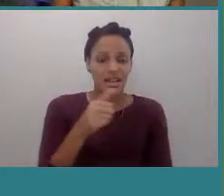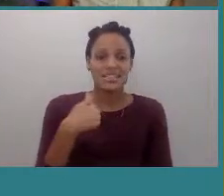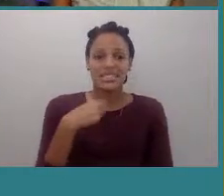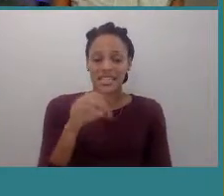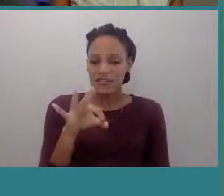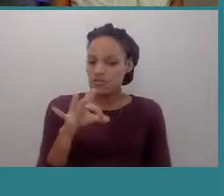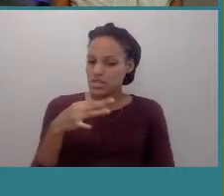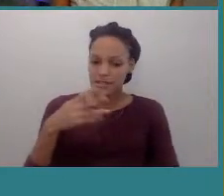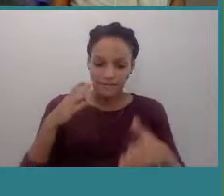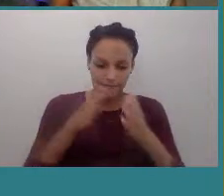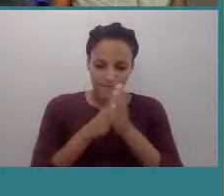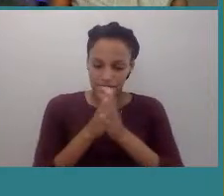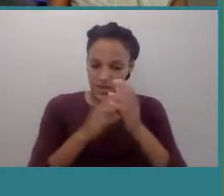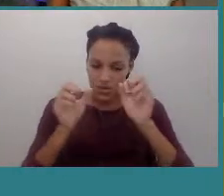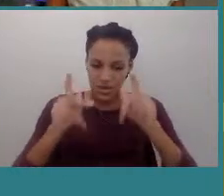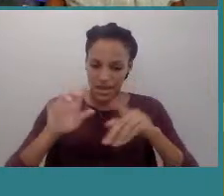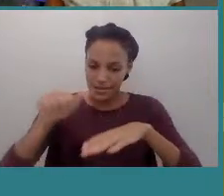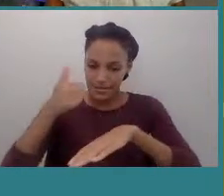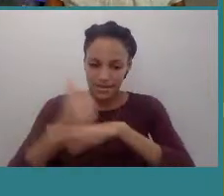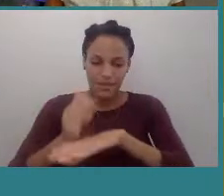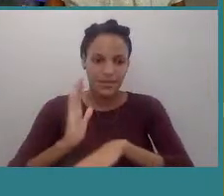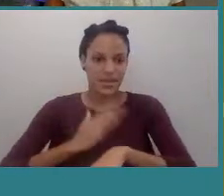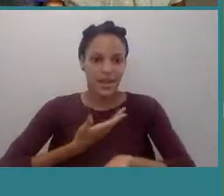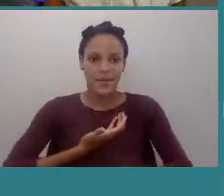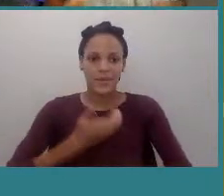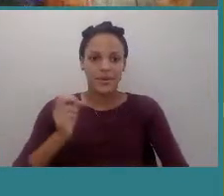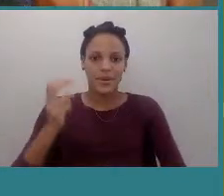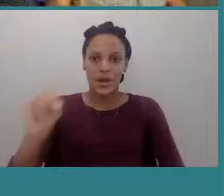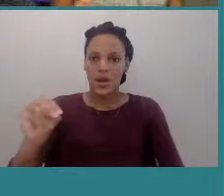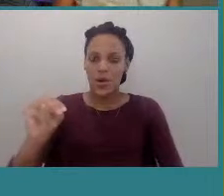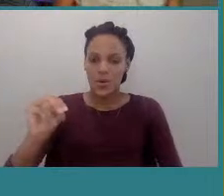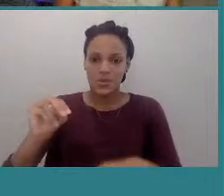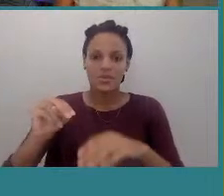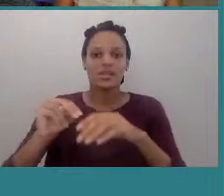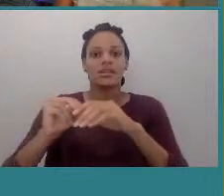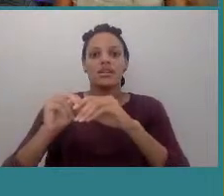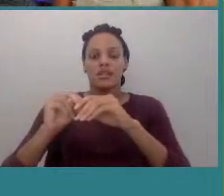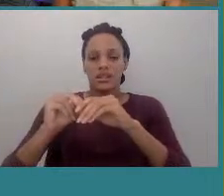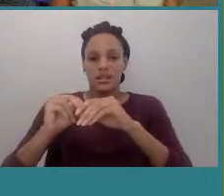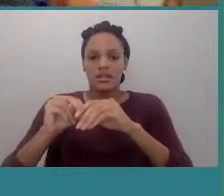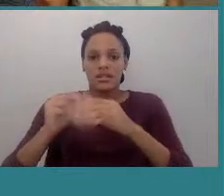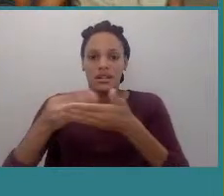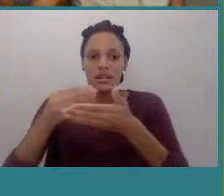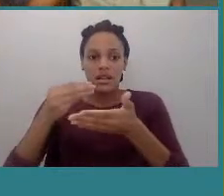for ourselves, not spending our network but reinvesting our network into ourselves and